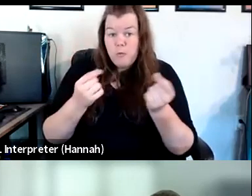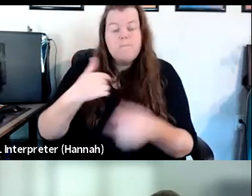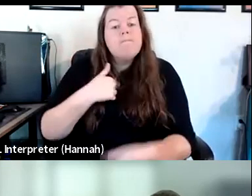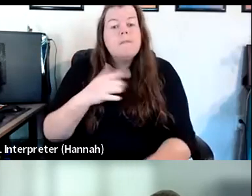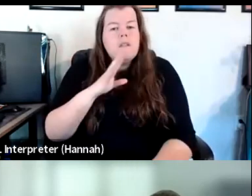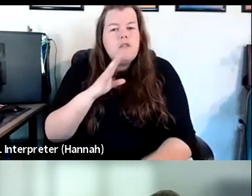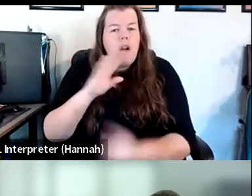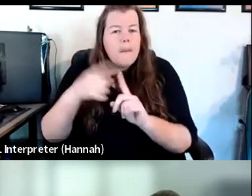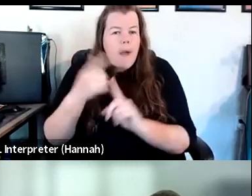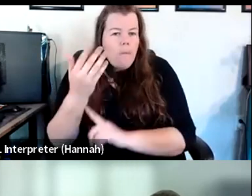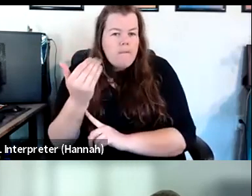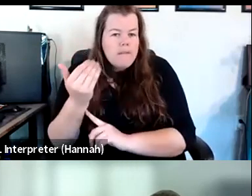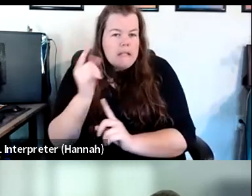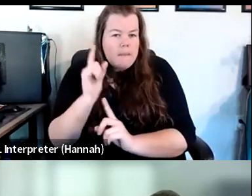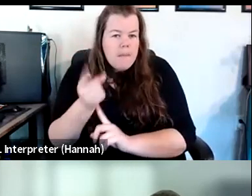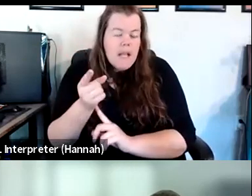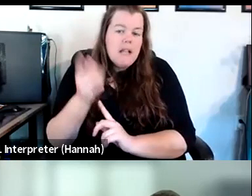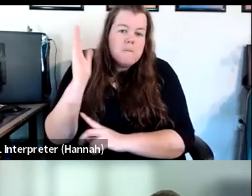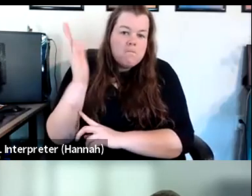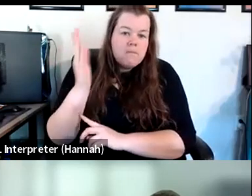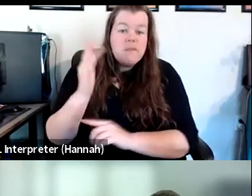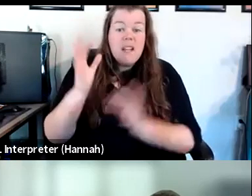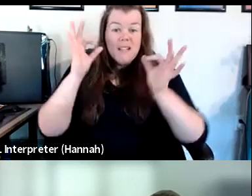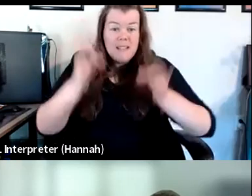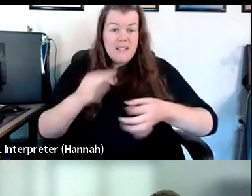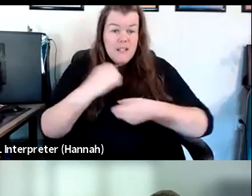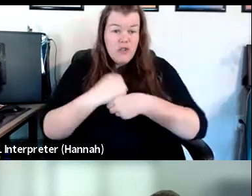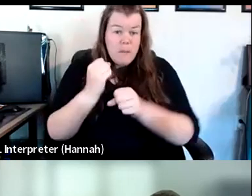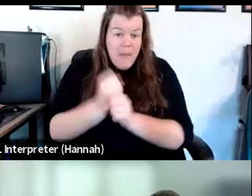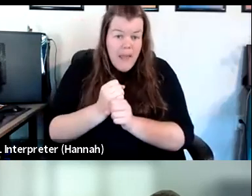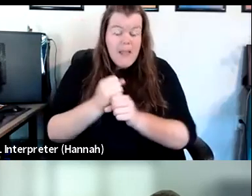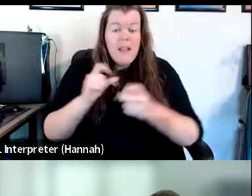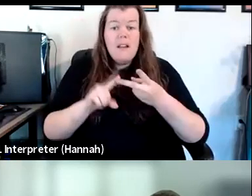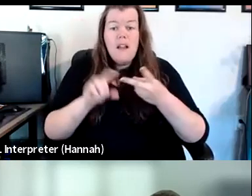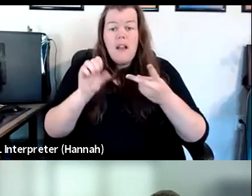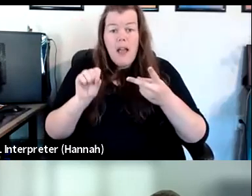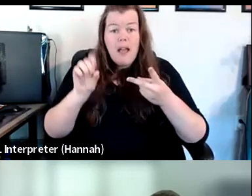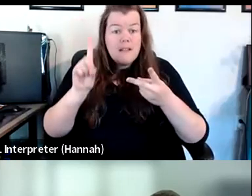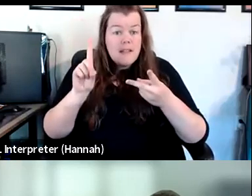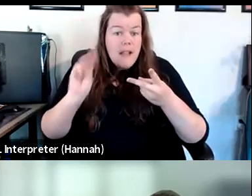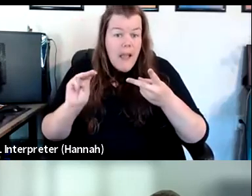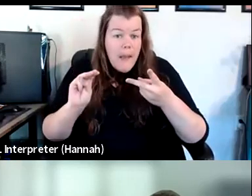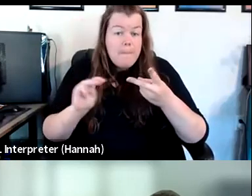decision-making works, what the Indiana SDM State Plan is, give you an overview of the plan's goals,